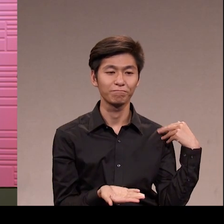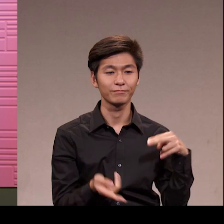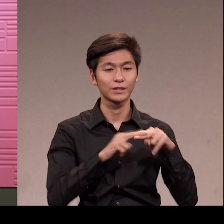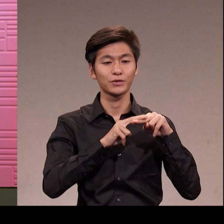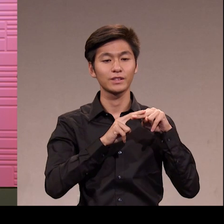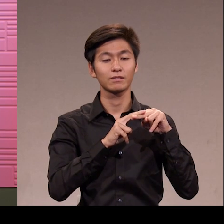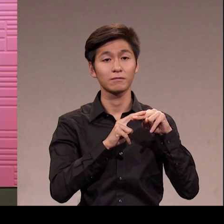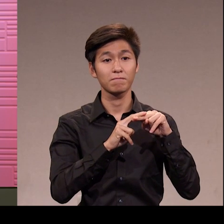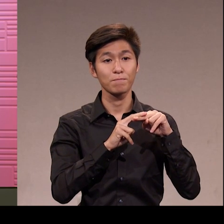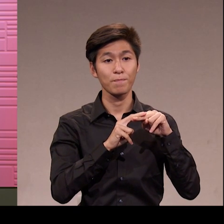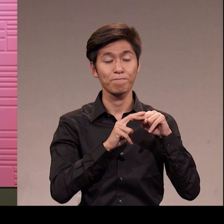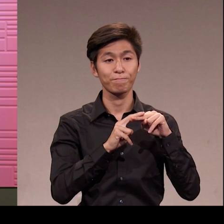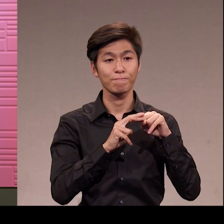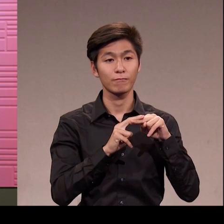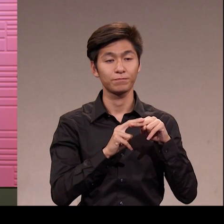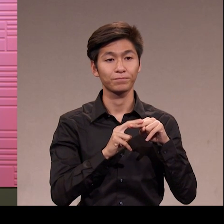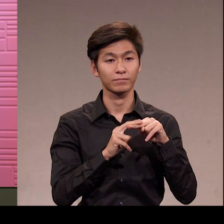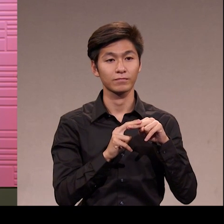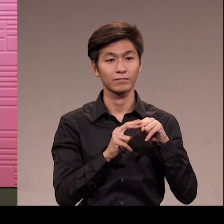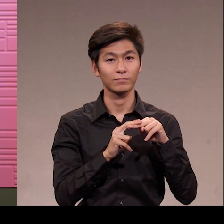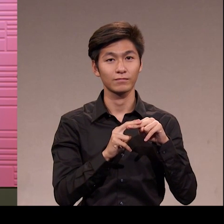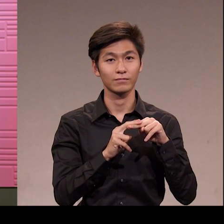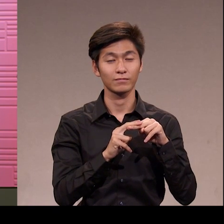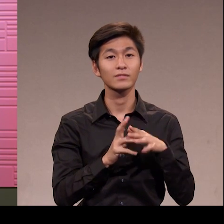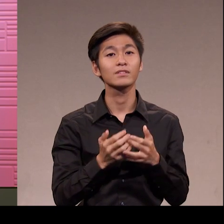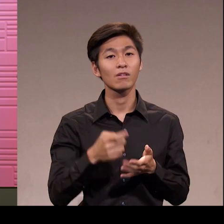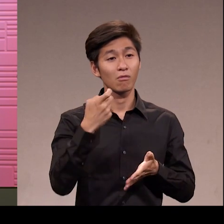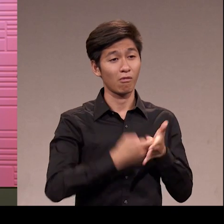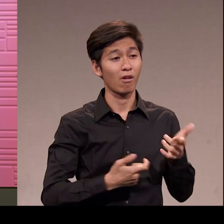So the question of cost of living consists of subjective and objective elements,